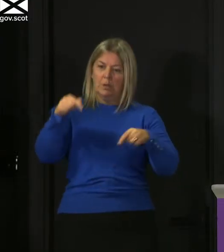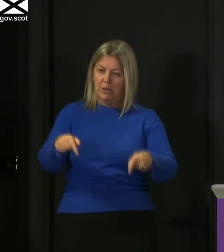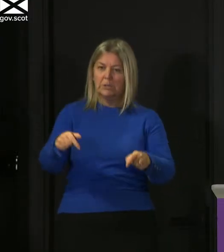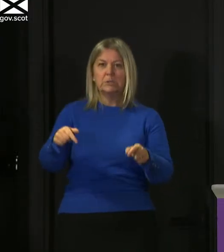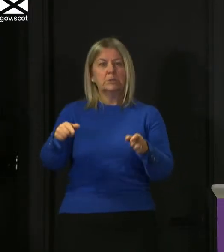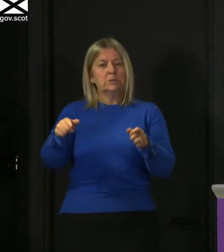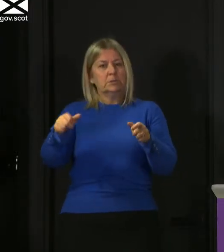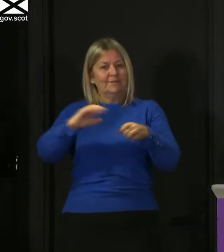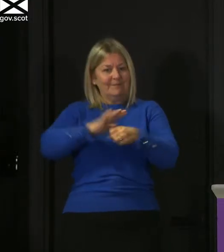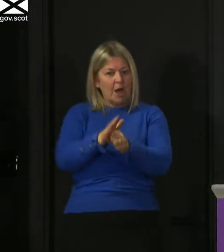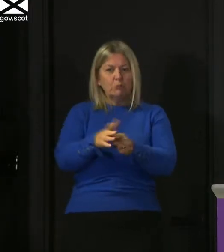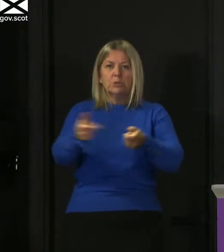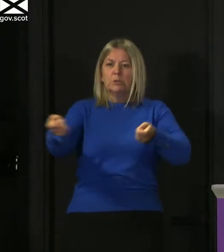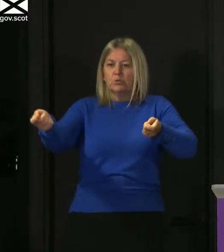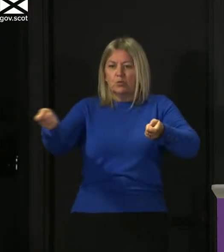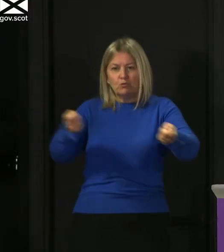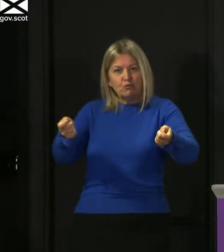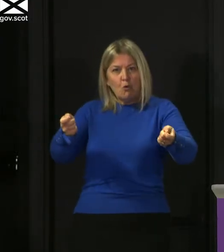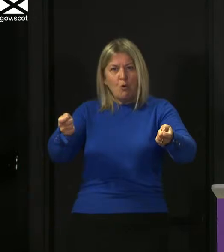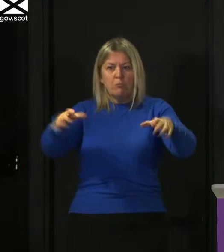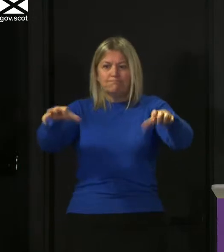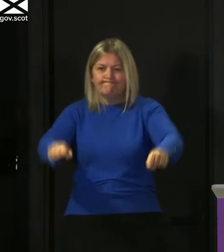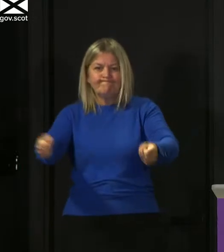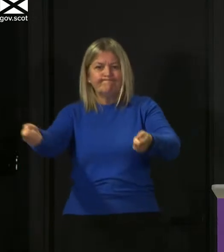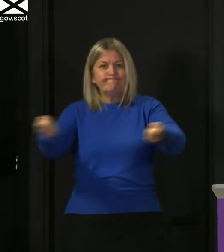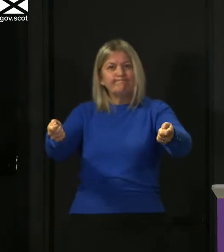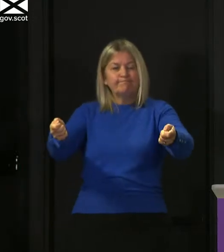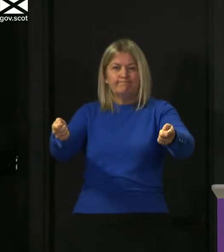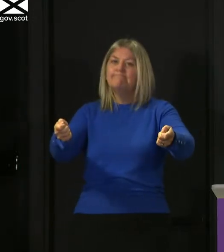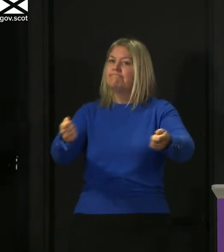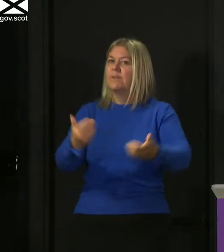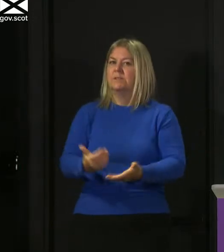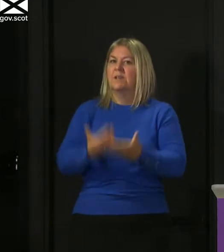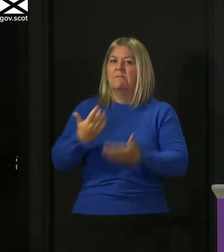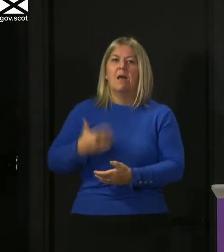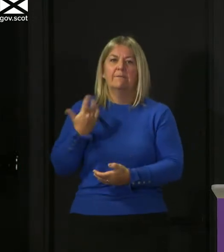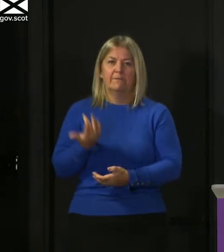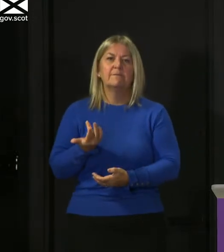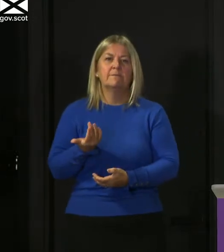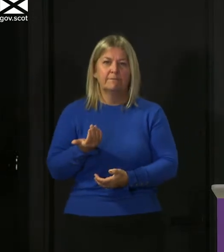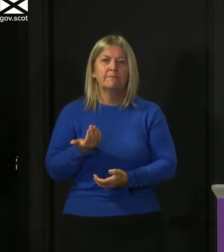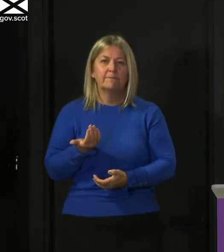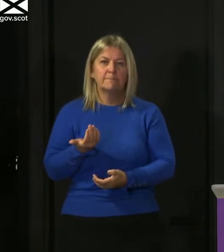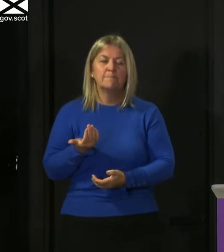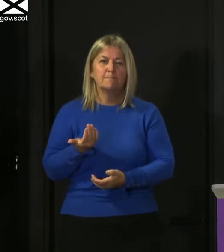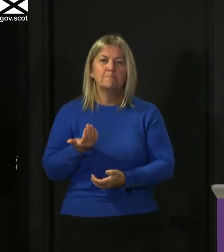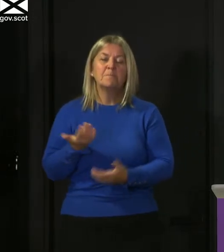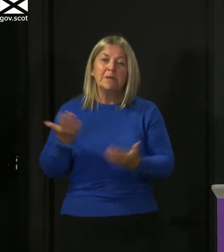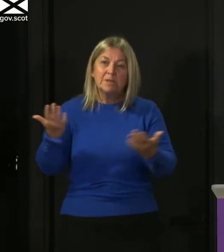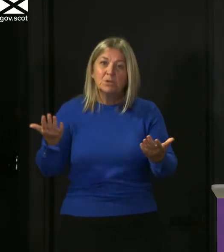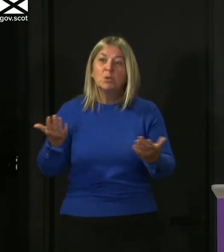control as quickly as possible helps to save lives and the counter to that is not acting to